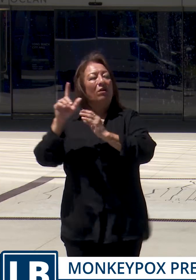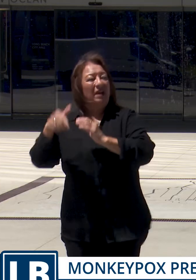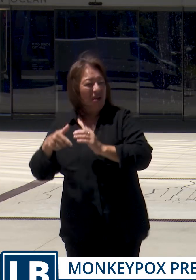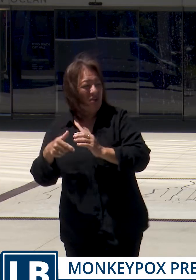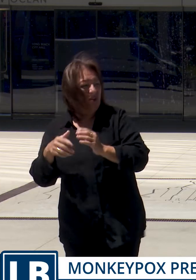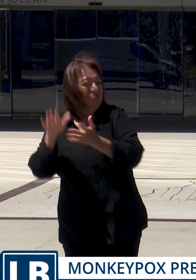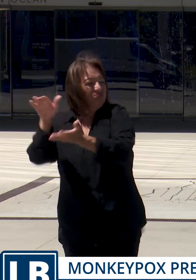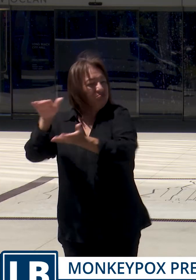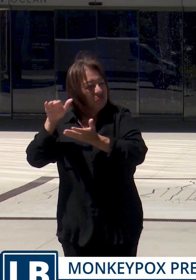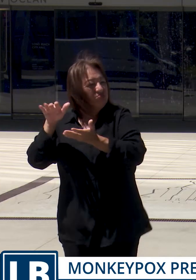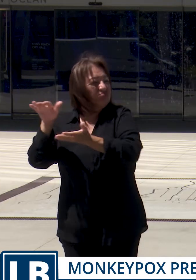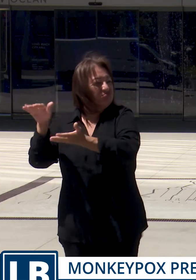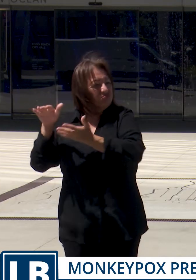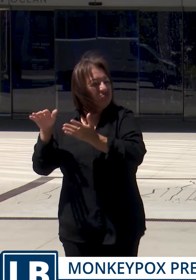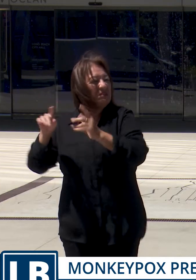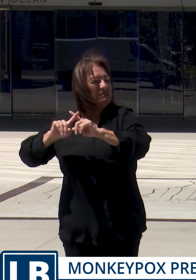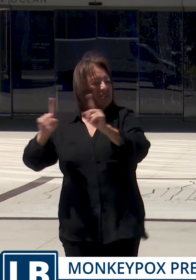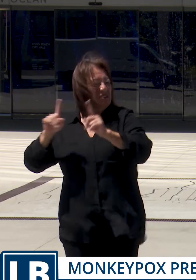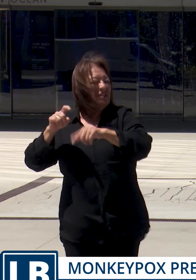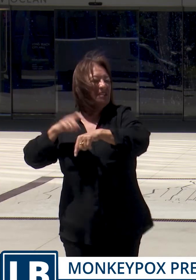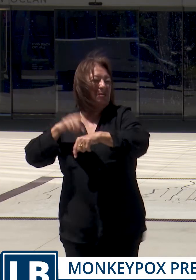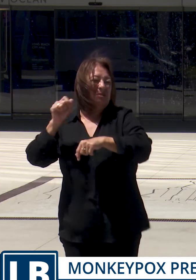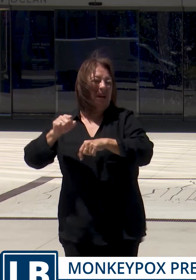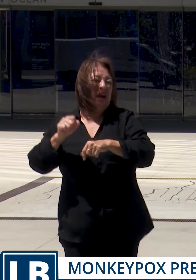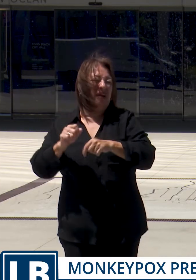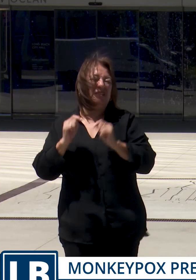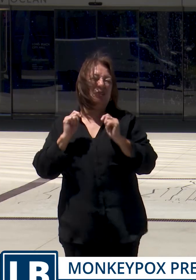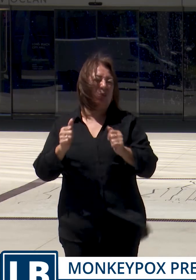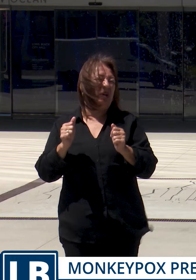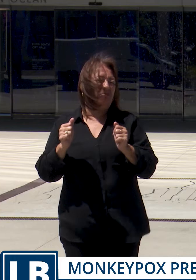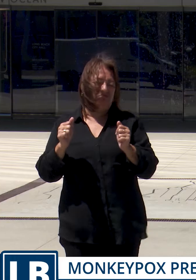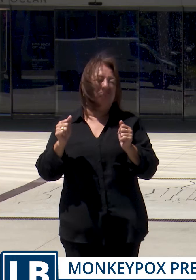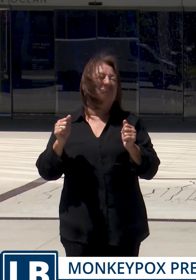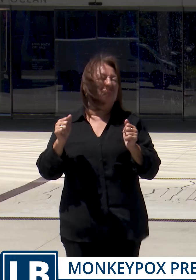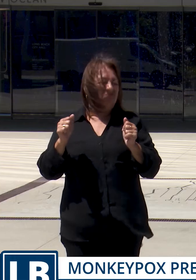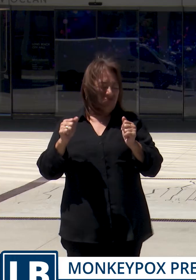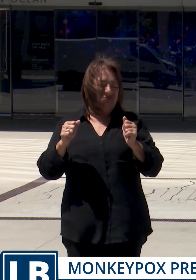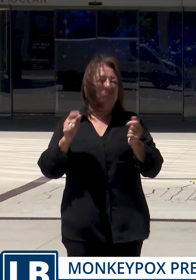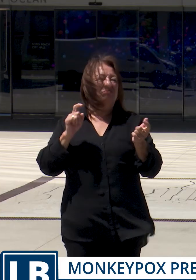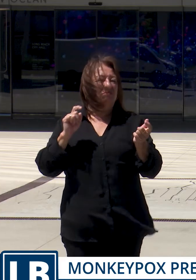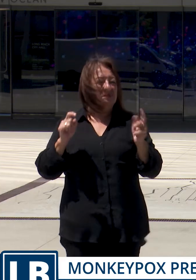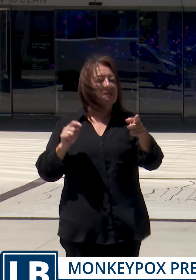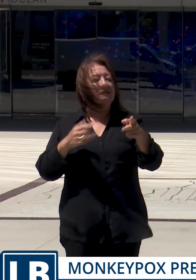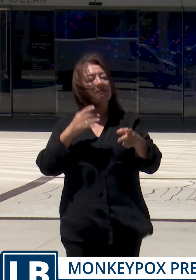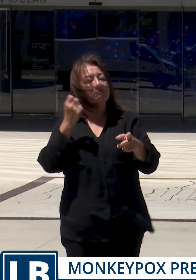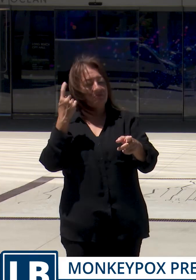amount so um so yeah it's a quick turnaround time like we're finding out and then we have to plan